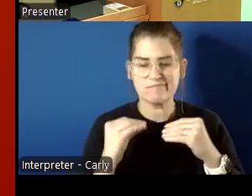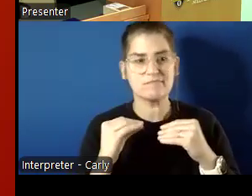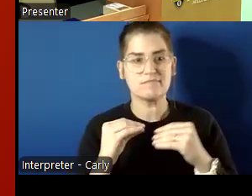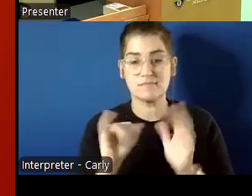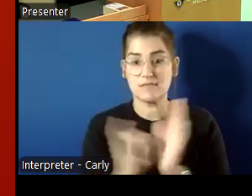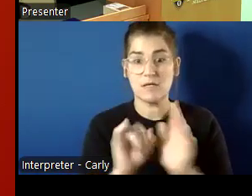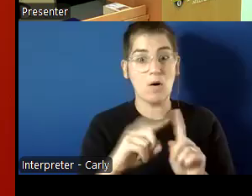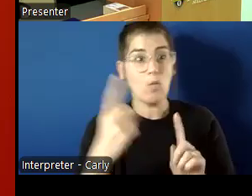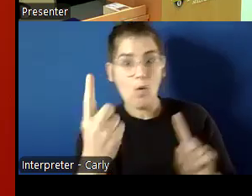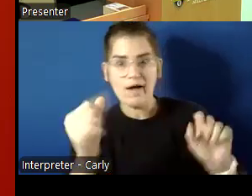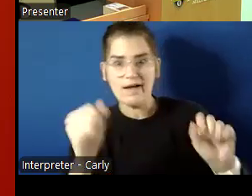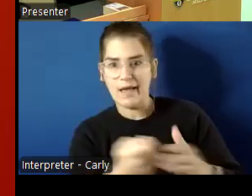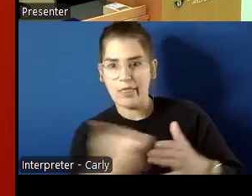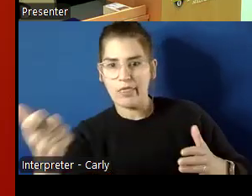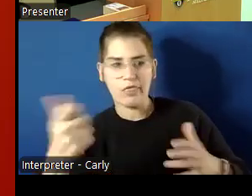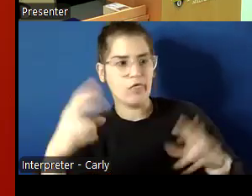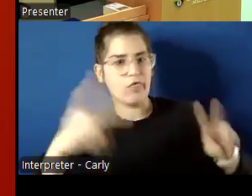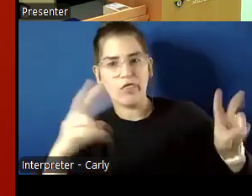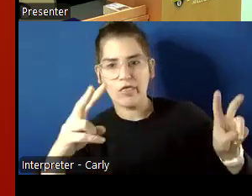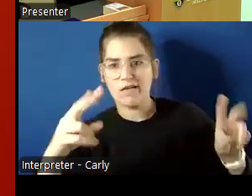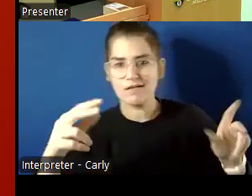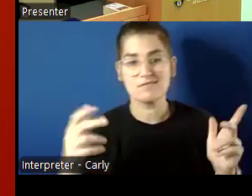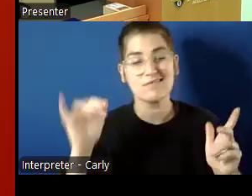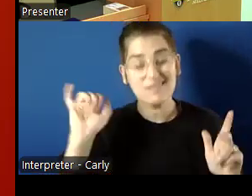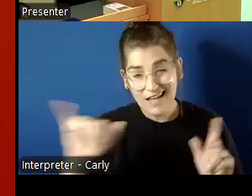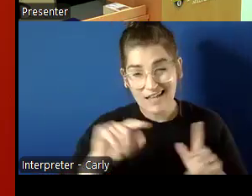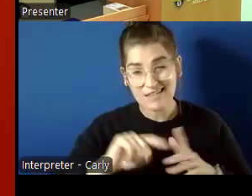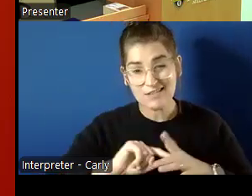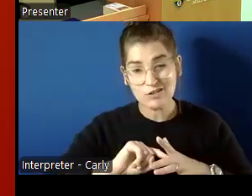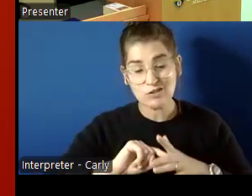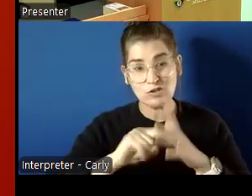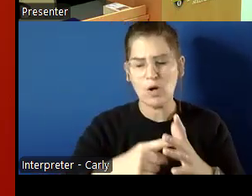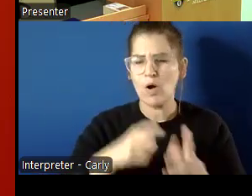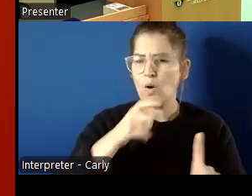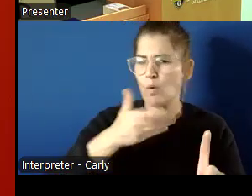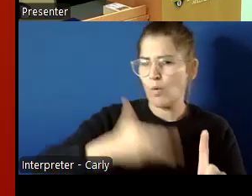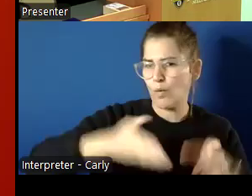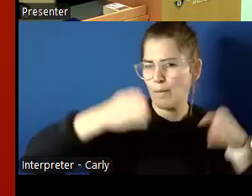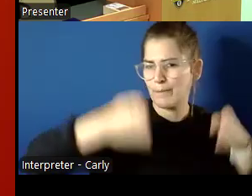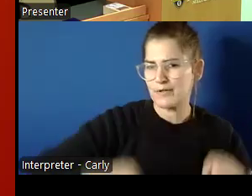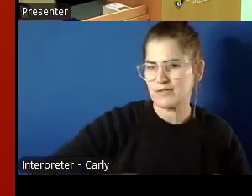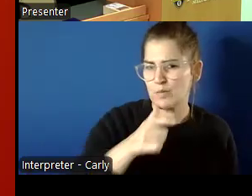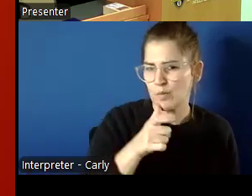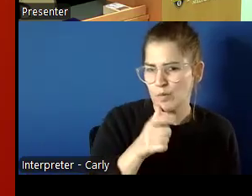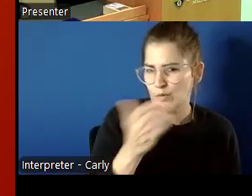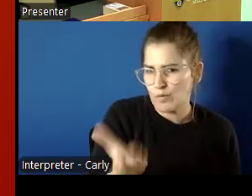So we start I believe it's wise to start with who is this person sitting before me when all of their